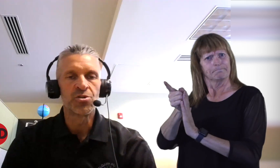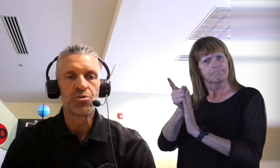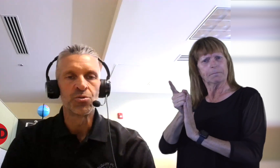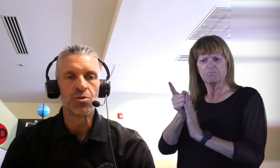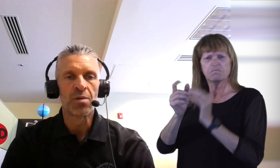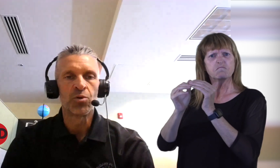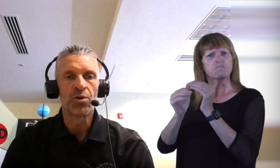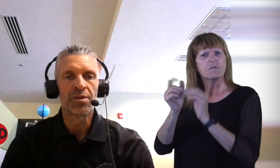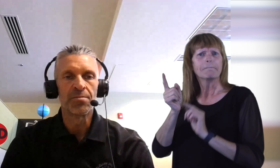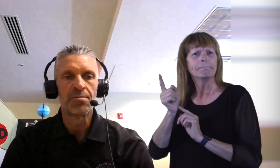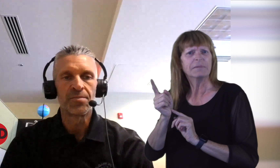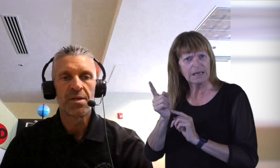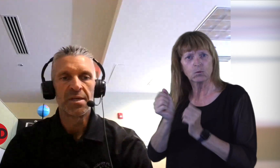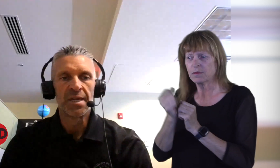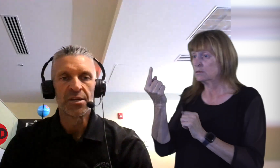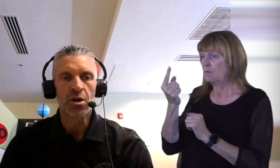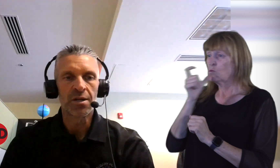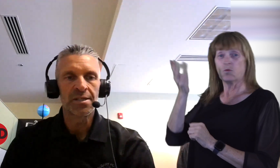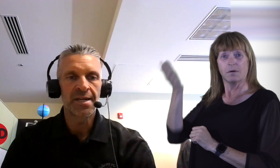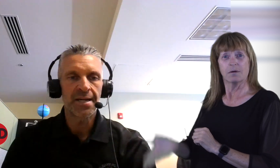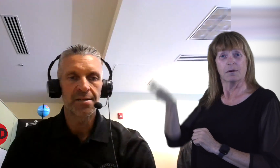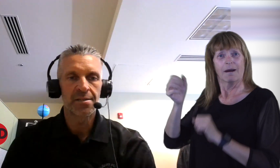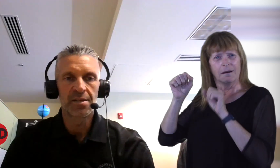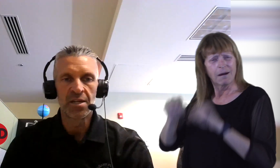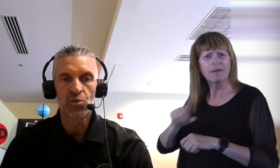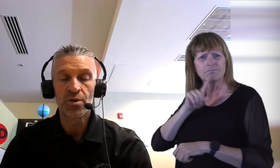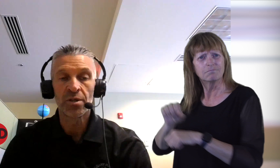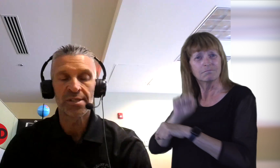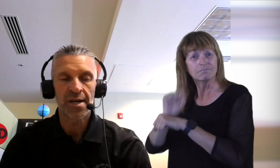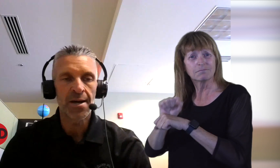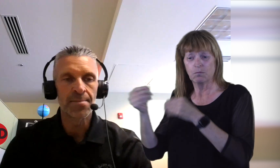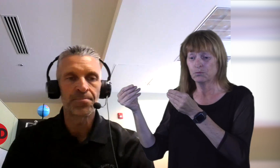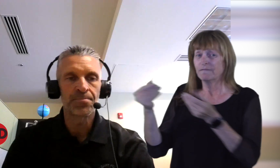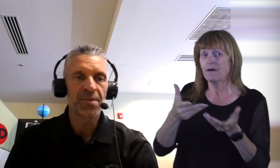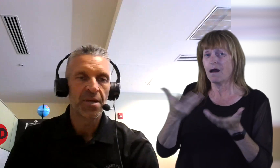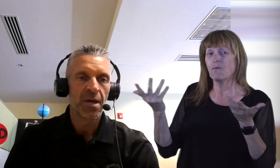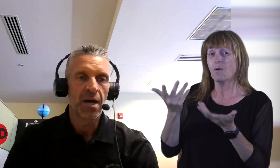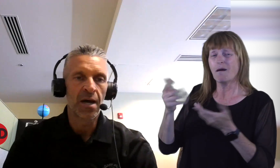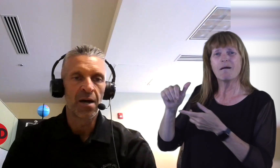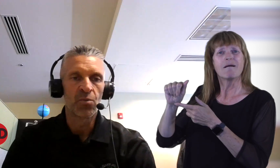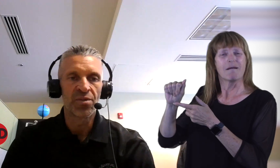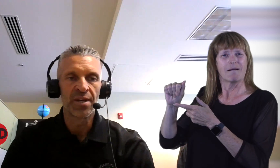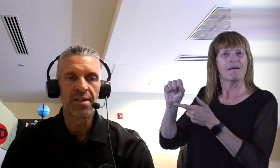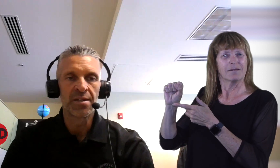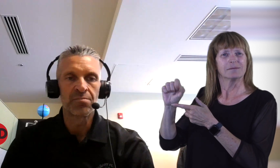to put them in contact in real time within about a minute,